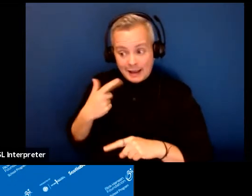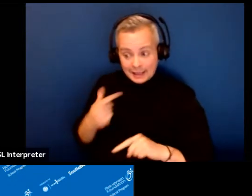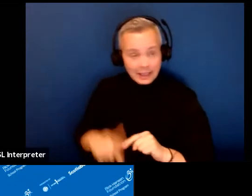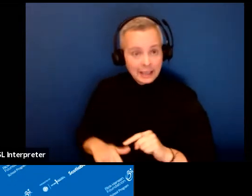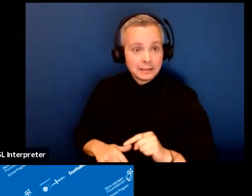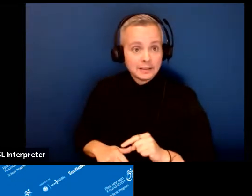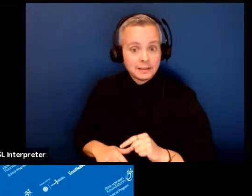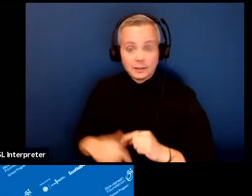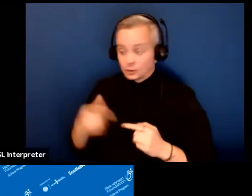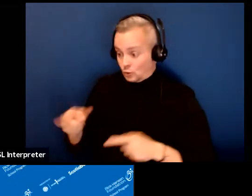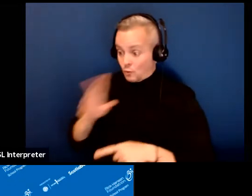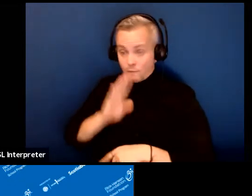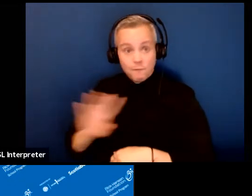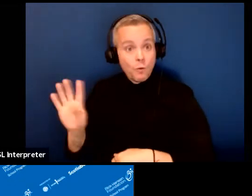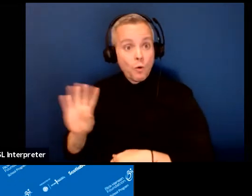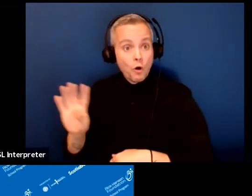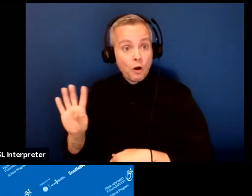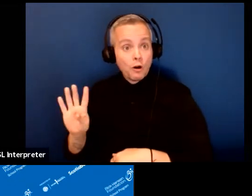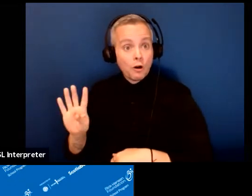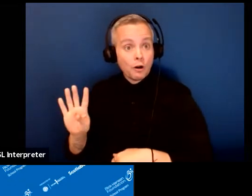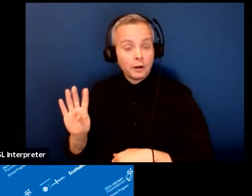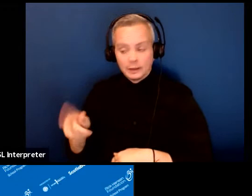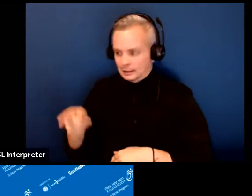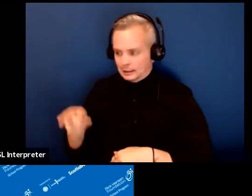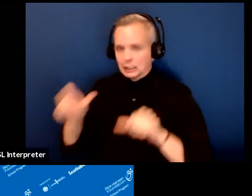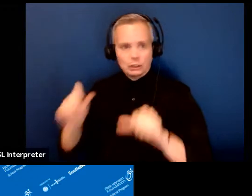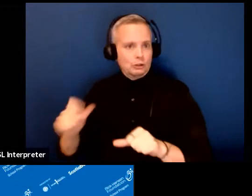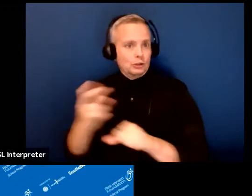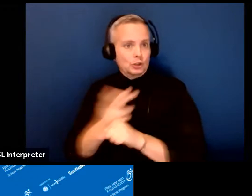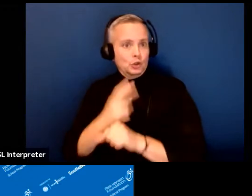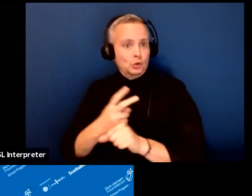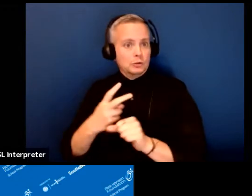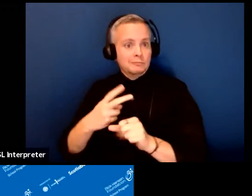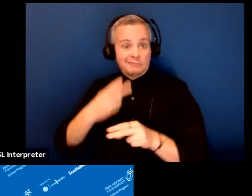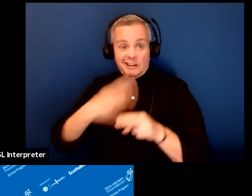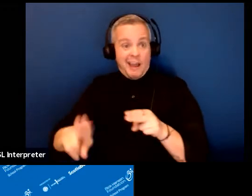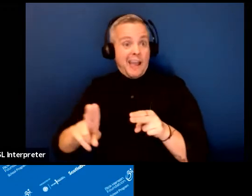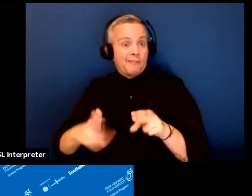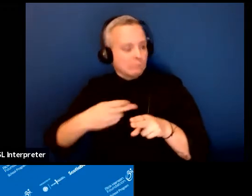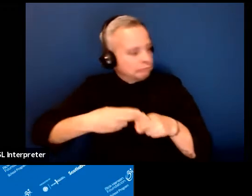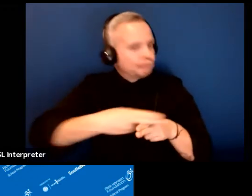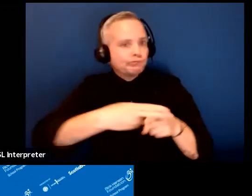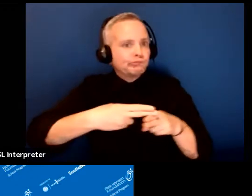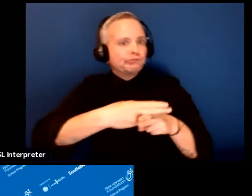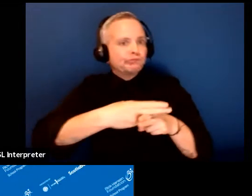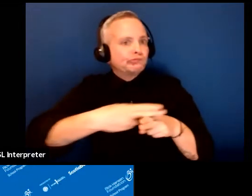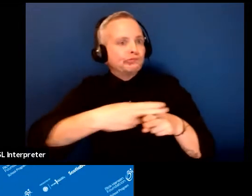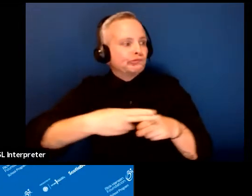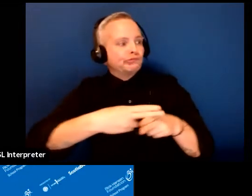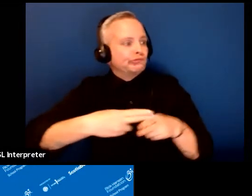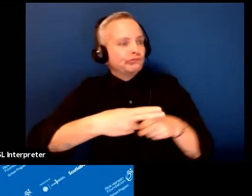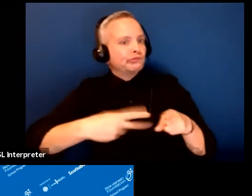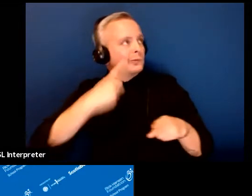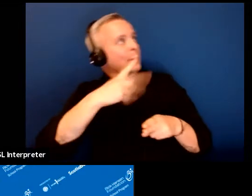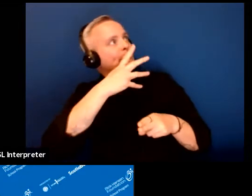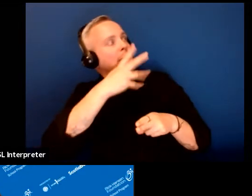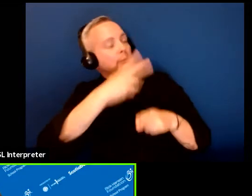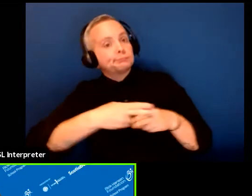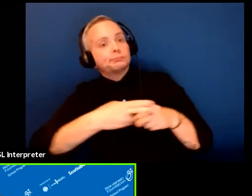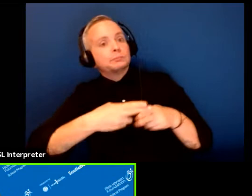WHEN HE WAS FOUR YEARS OLD, HE WAS BETTER AT USING A KNIFE THAN MOST ADULTS. >> THAT'S FANTASTIC.